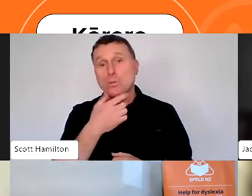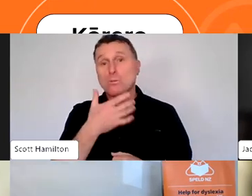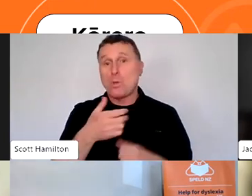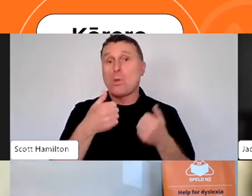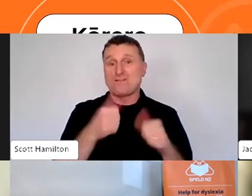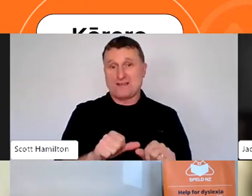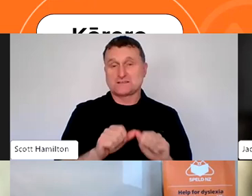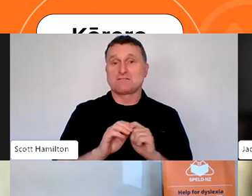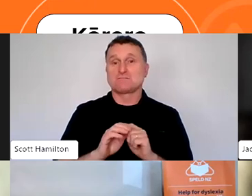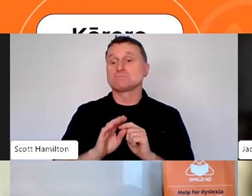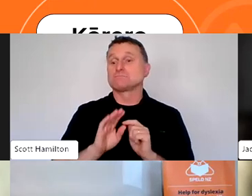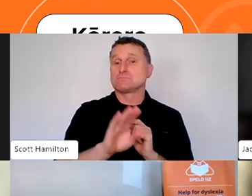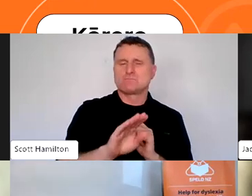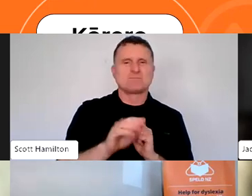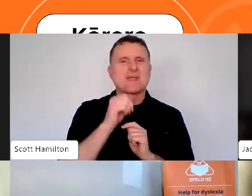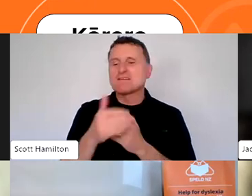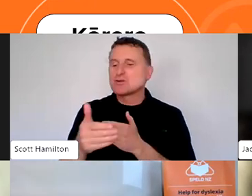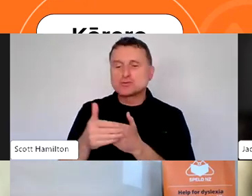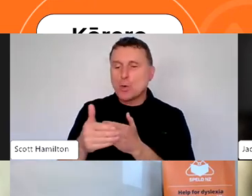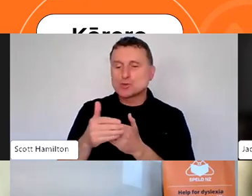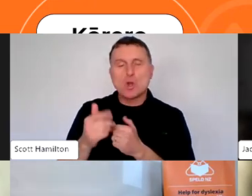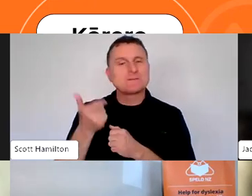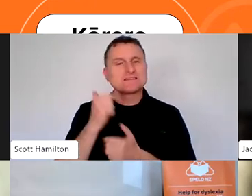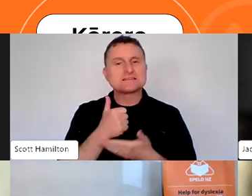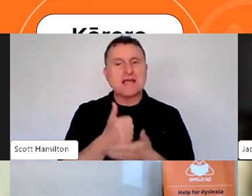putting in some short-term teacher aide hours where a student might